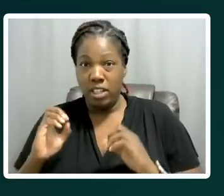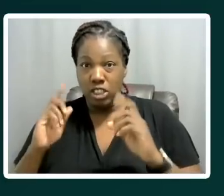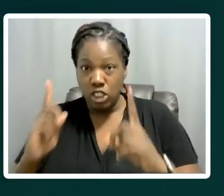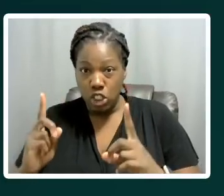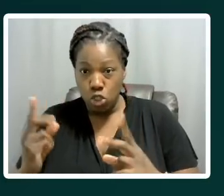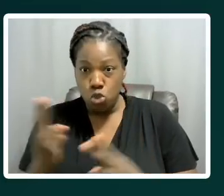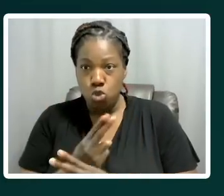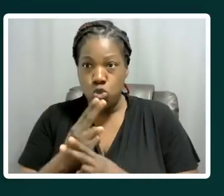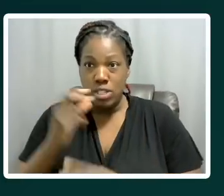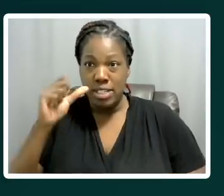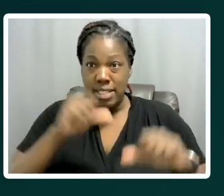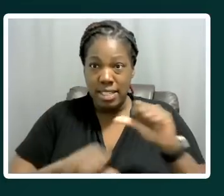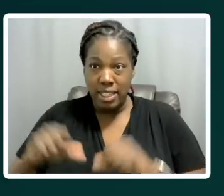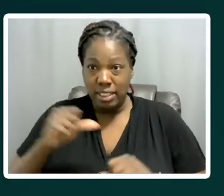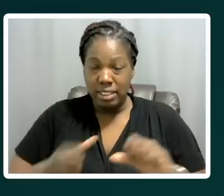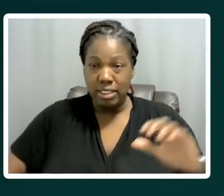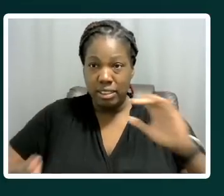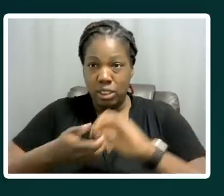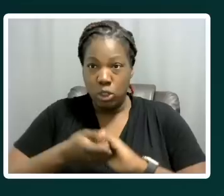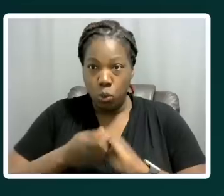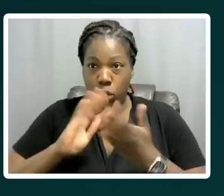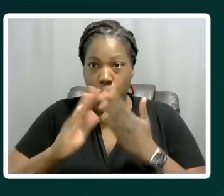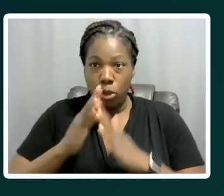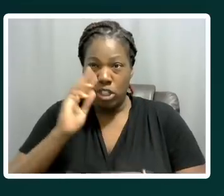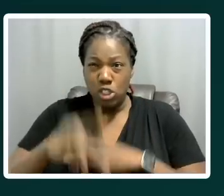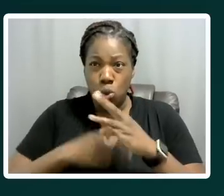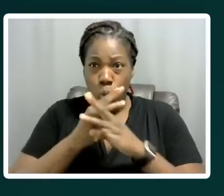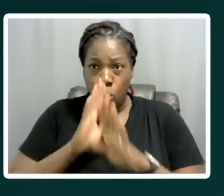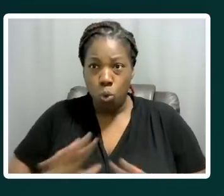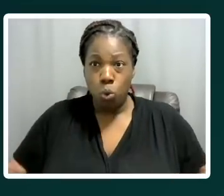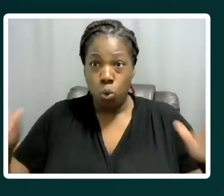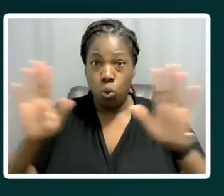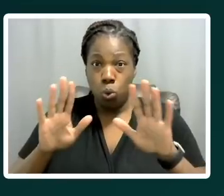collaboration with communities across the globe. And the framework for all of the work that we do